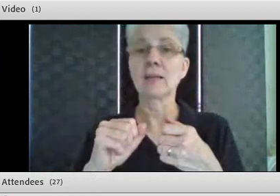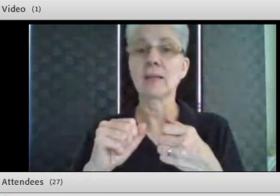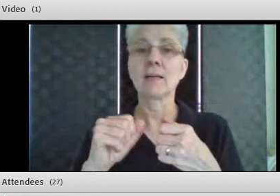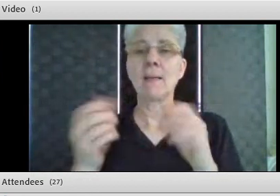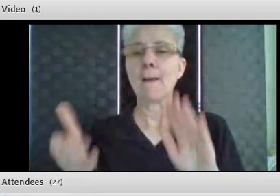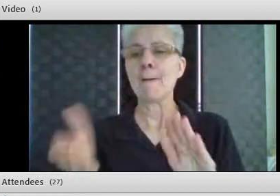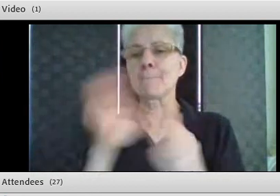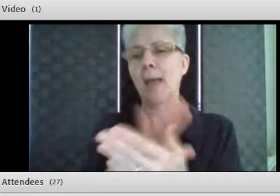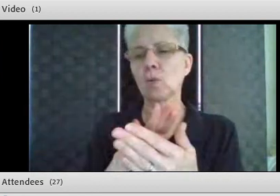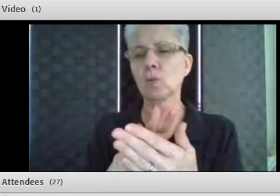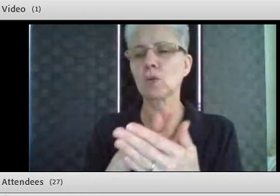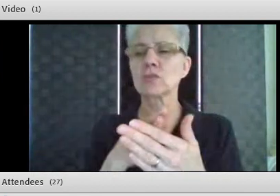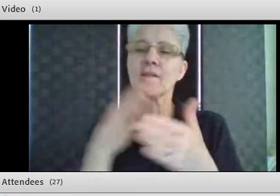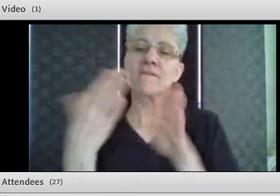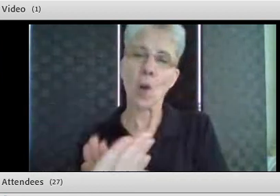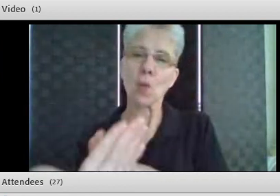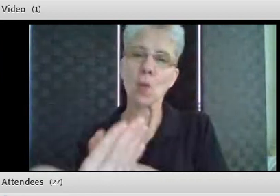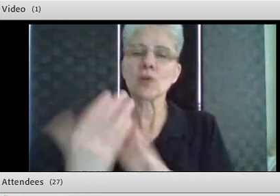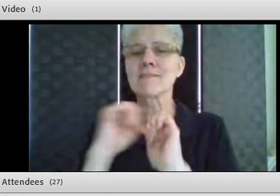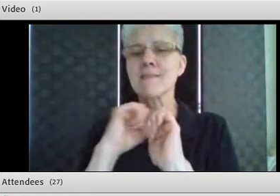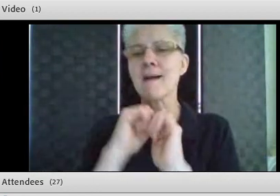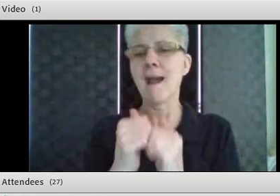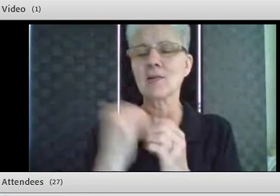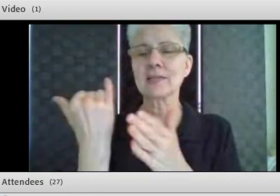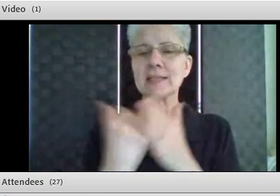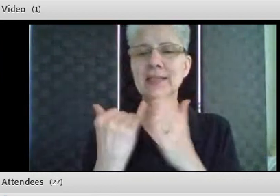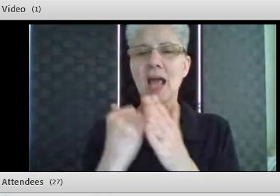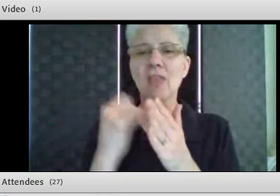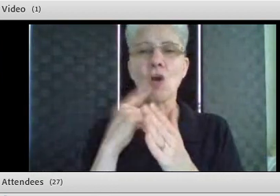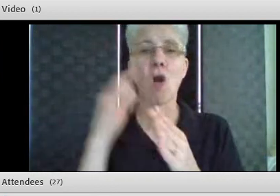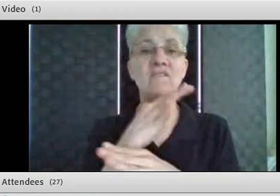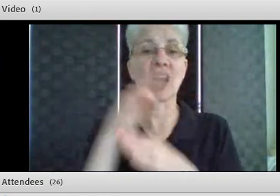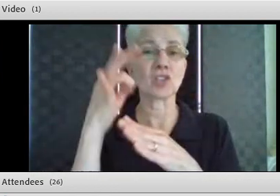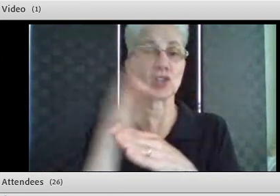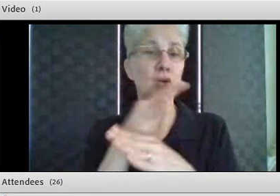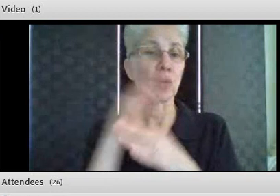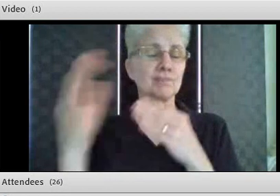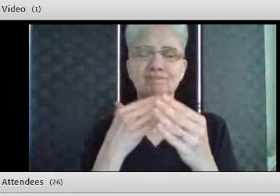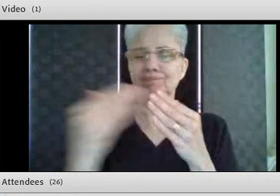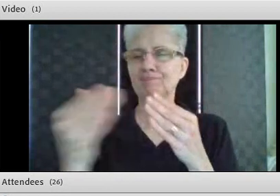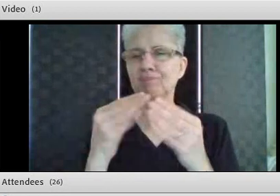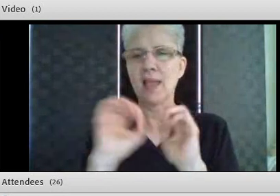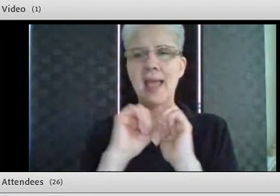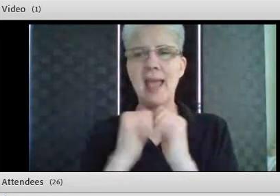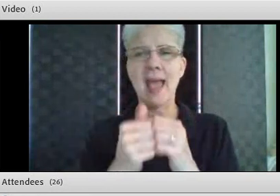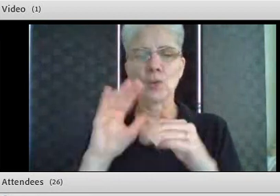They all have numbers on them, and you can flip them upside down, backwards, forwards,